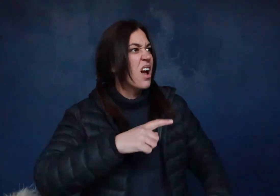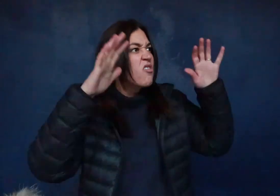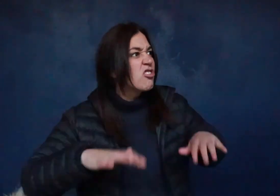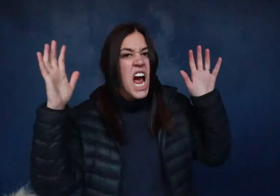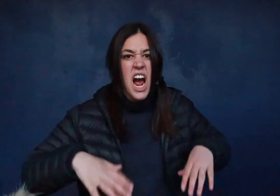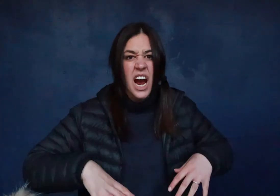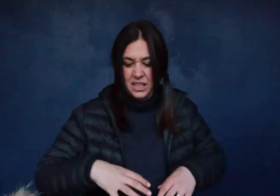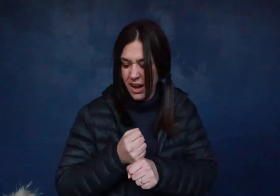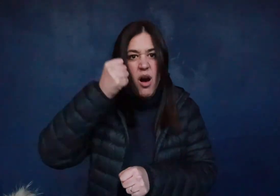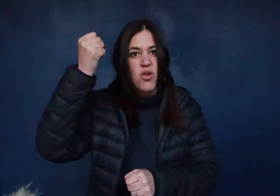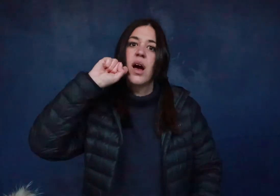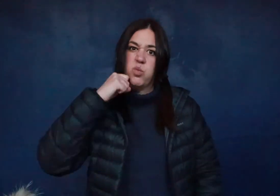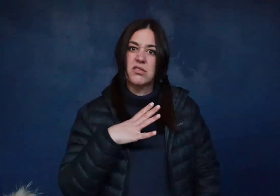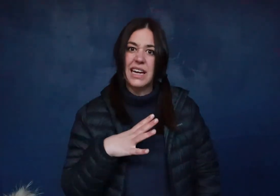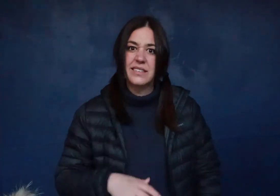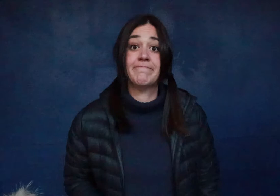Ohh! Rain! I'll need an umbrella!